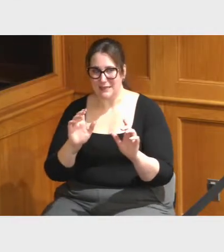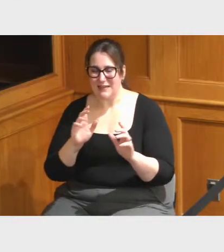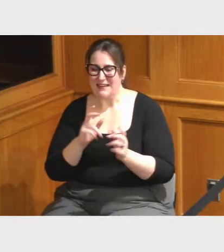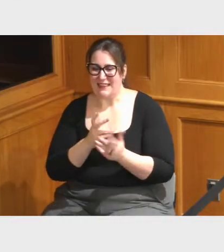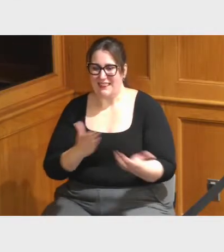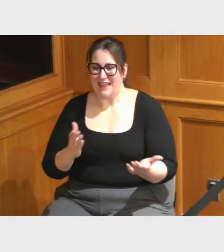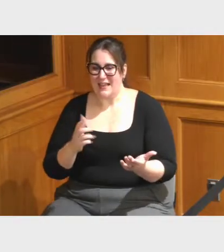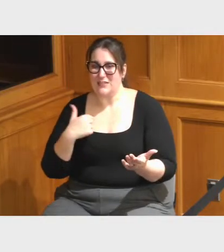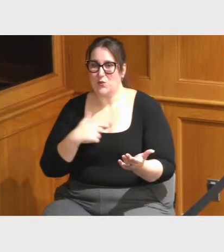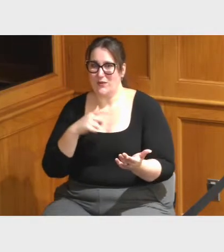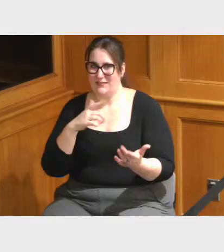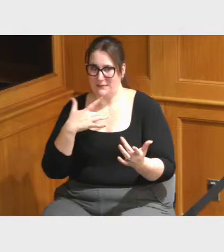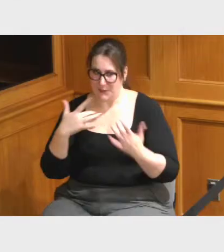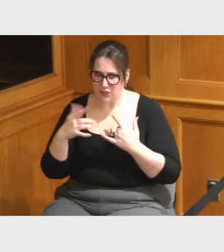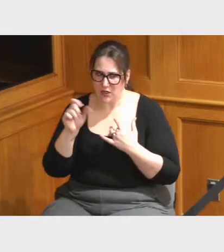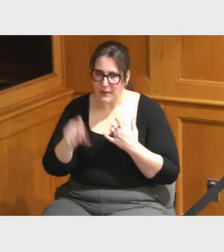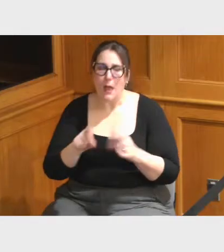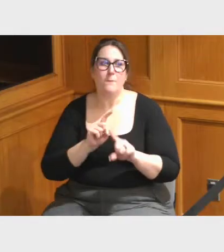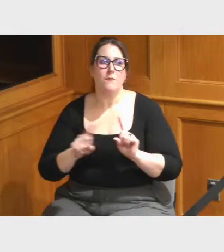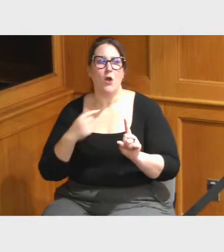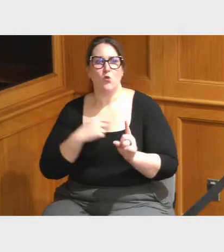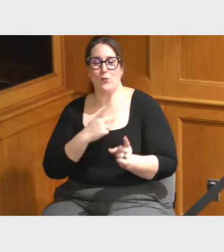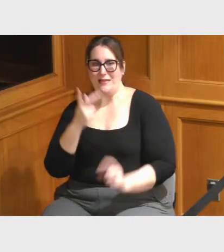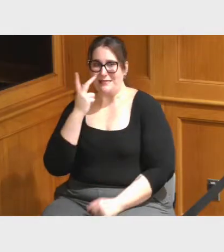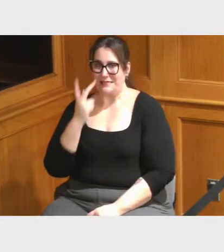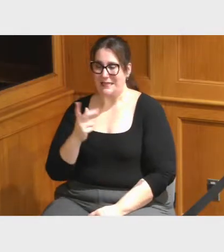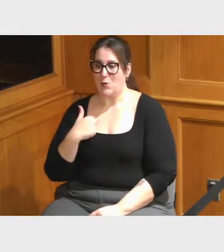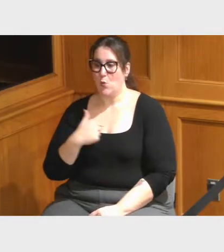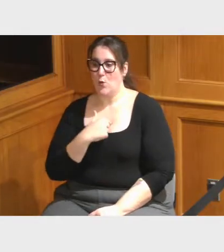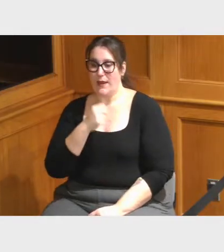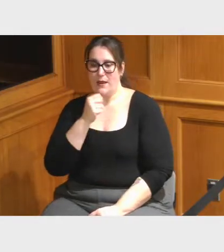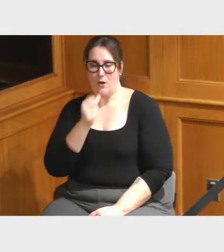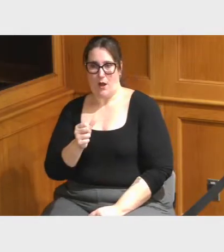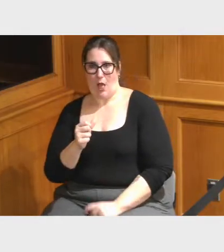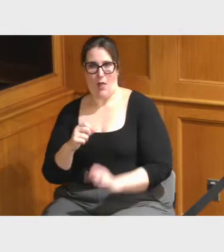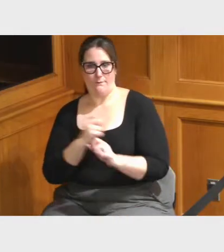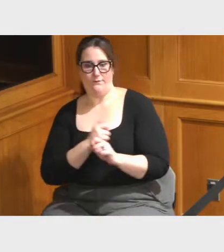the last couple of years. We see while we're not crime fighters ourselves, there is an ability to